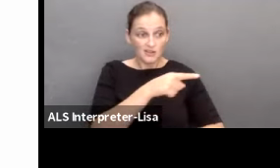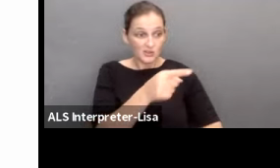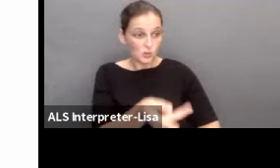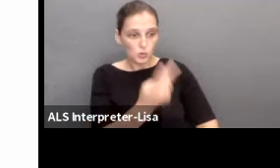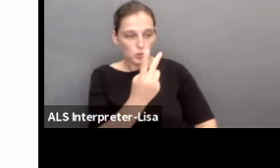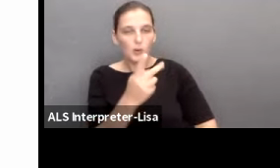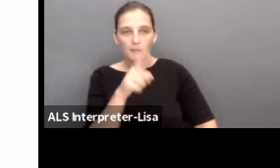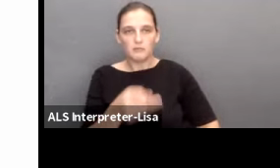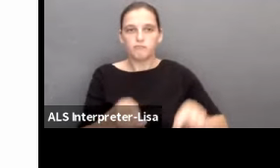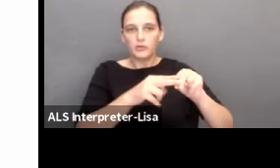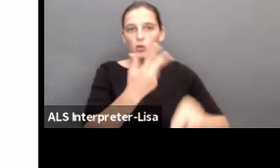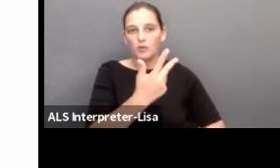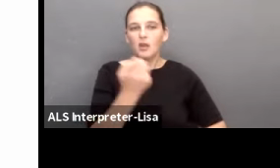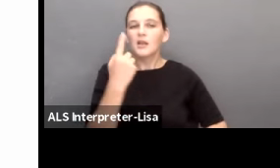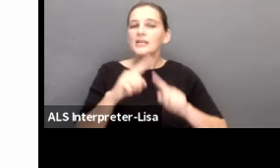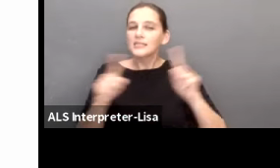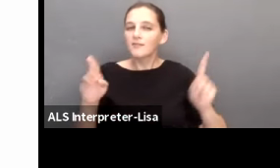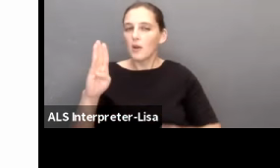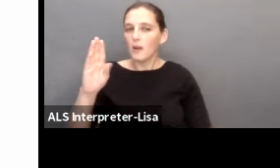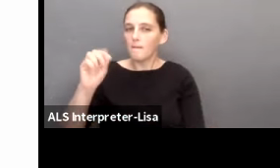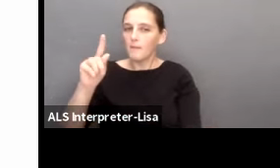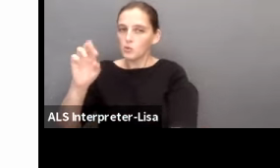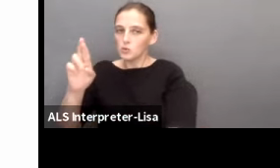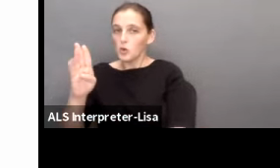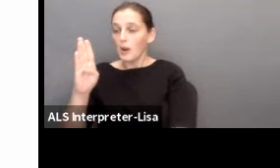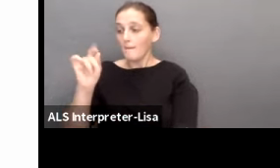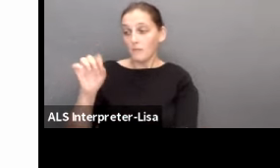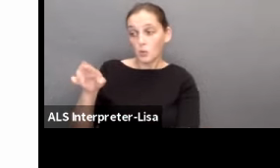Different than the booster shot again then boosters because over a long period of time,